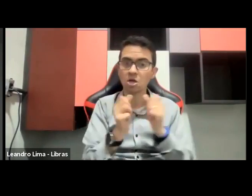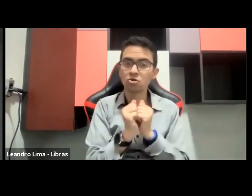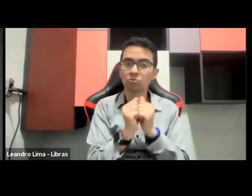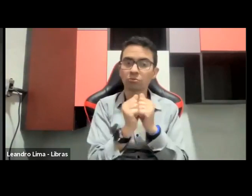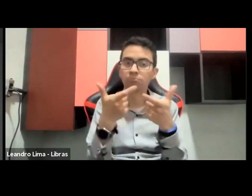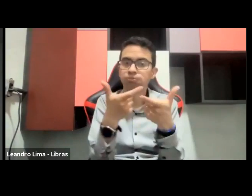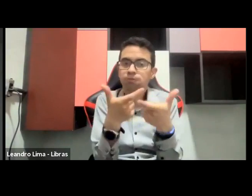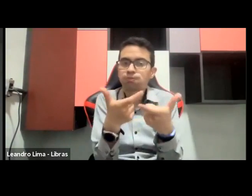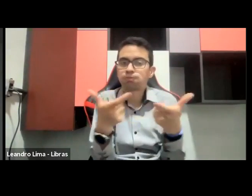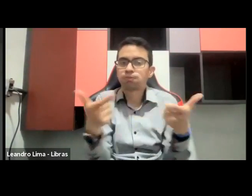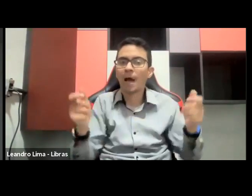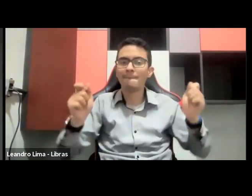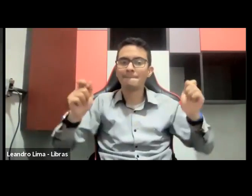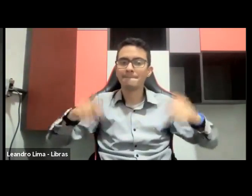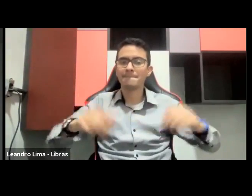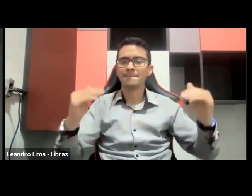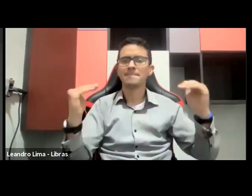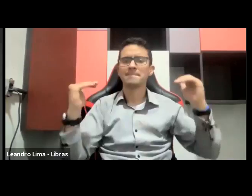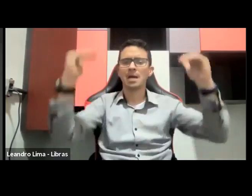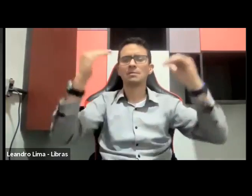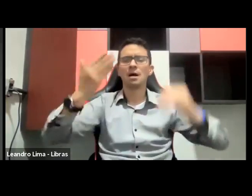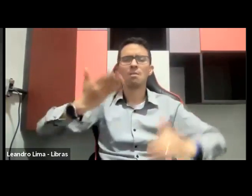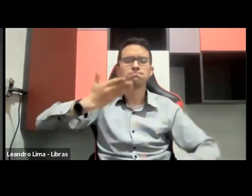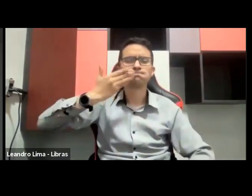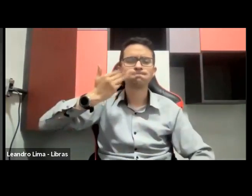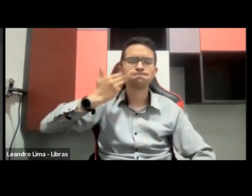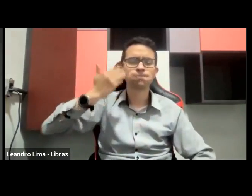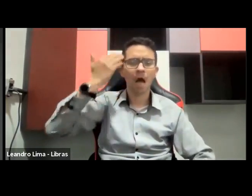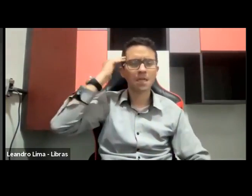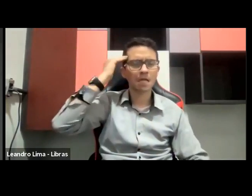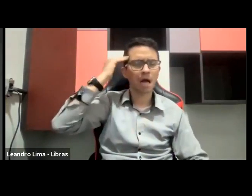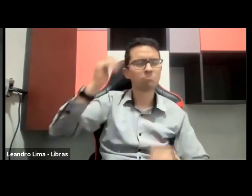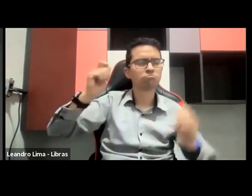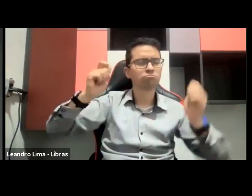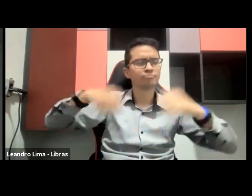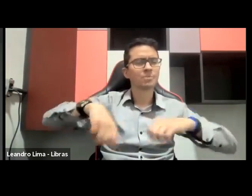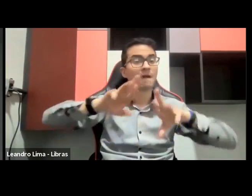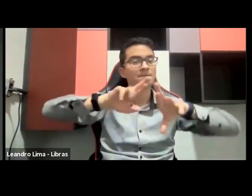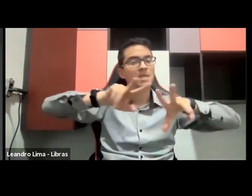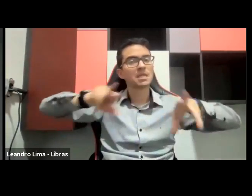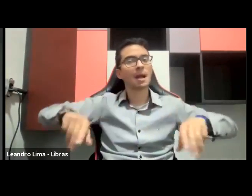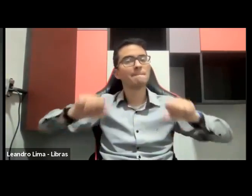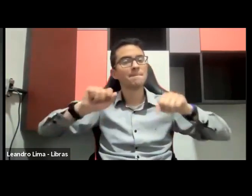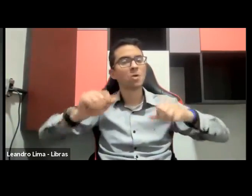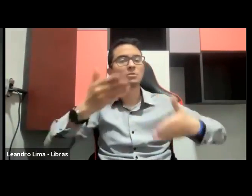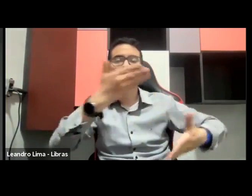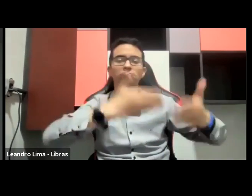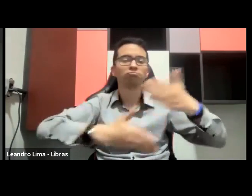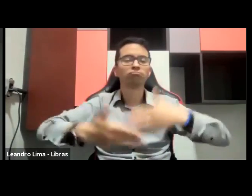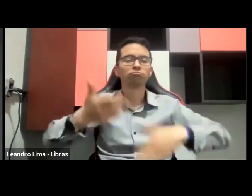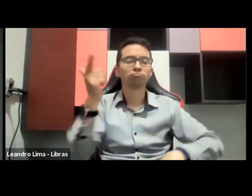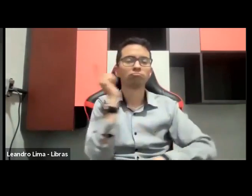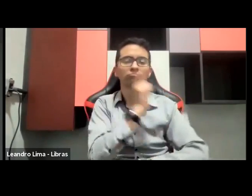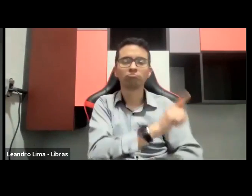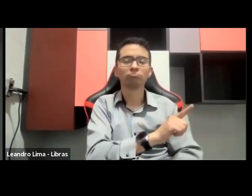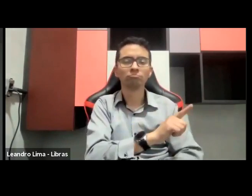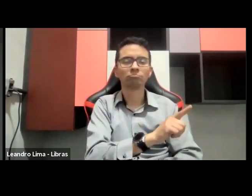things because. se we have differences se we have differences and this differences they contribute differences they contribute to. to the power of